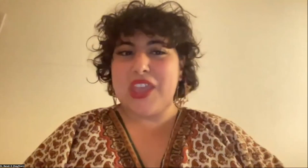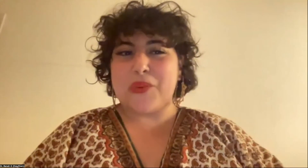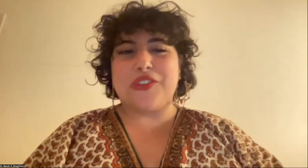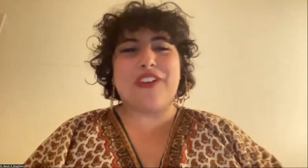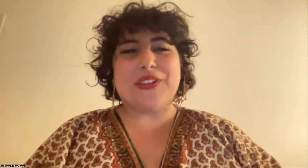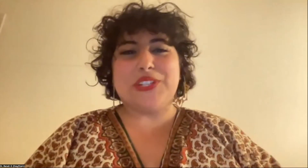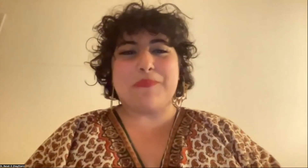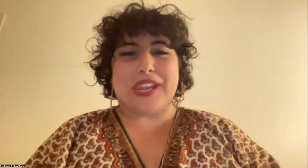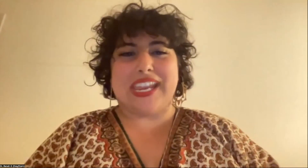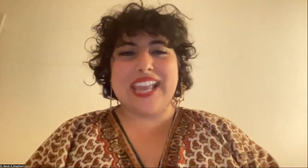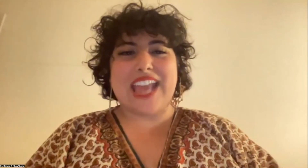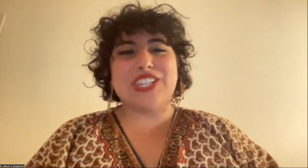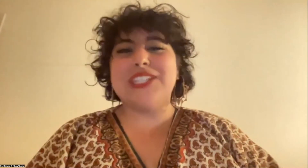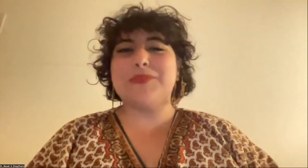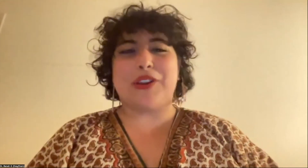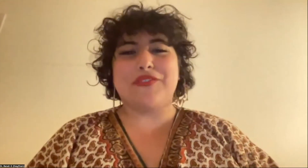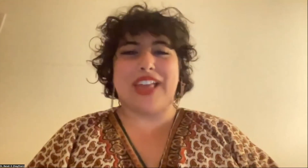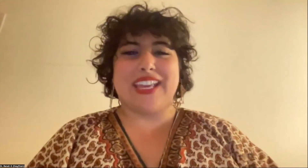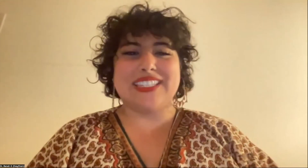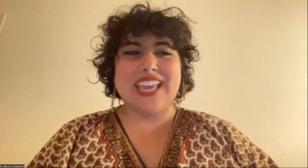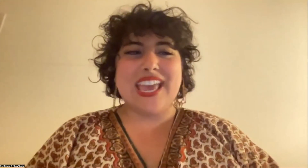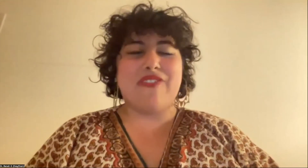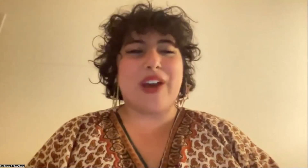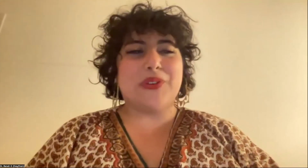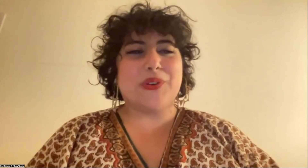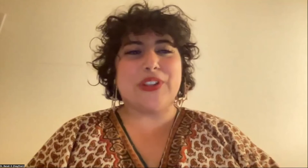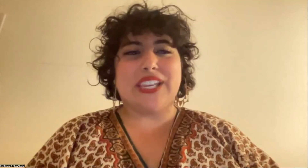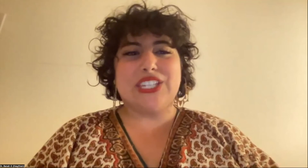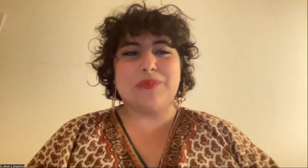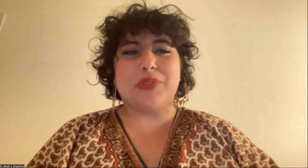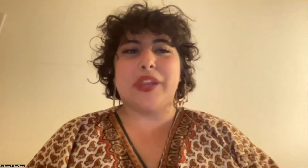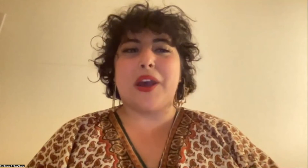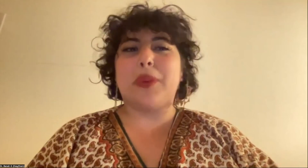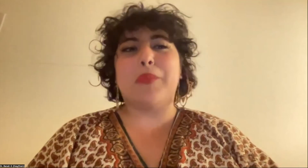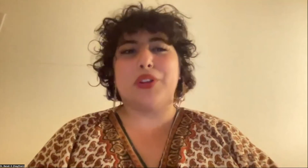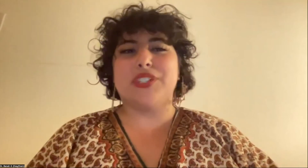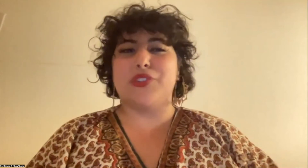With your fellowship money, I chased butterflies and found a correlation between hummingbirds and